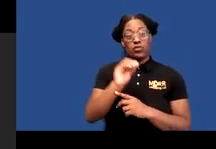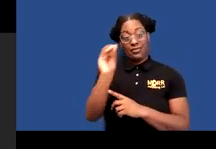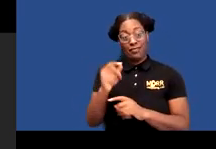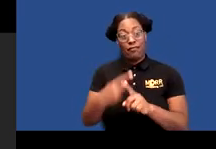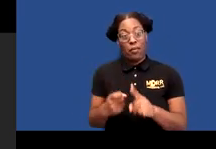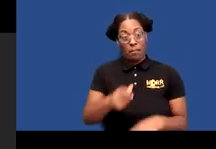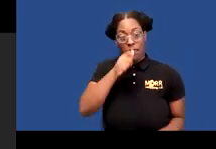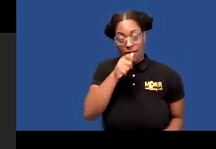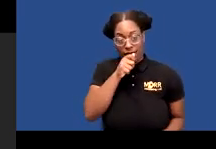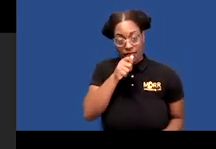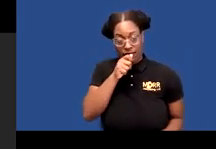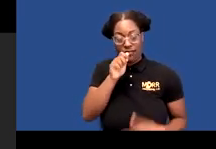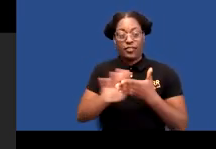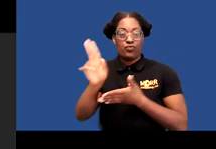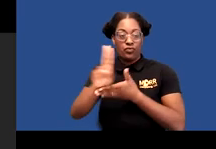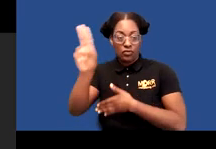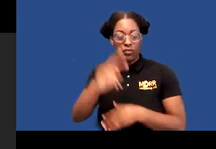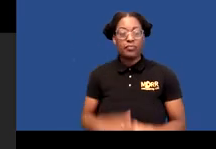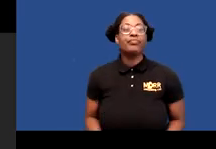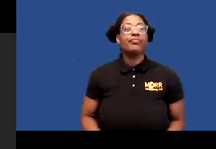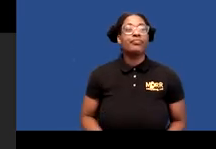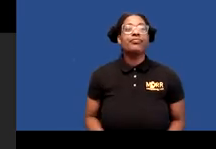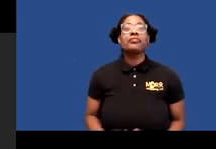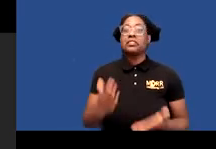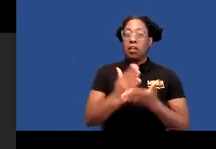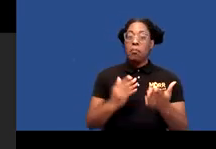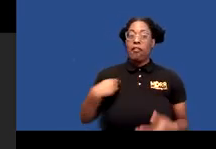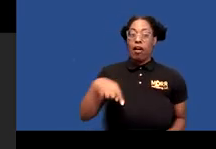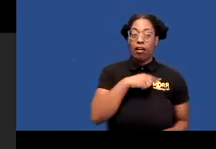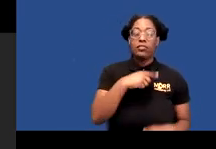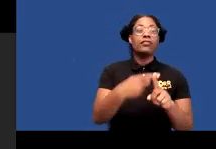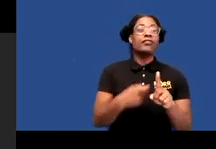We've got some representation from technical, vocational, or career colleges.